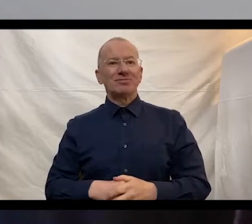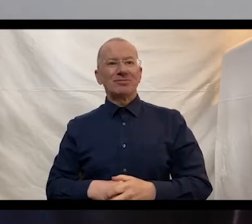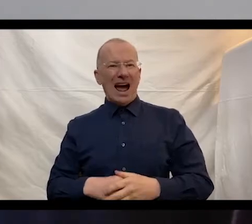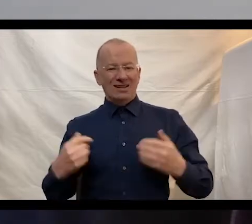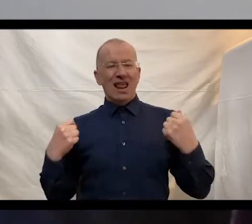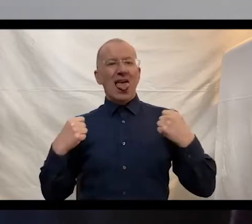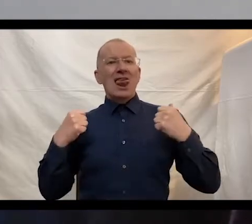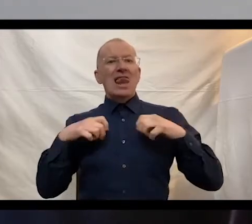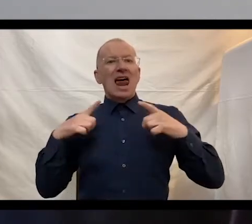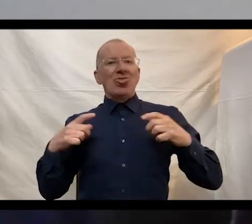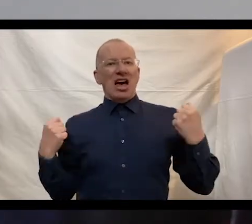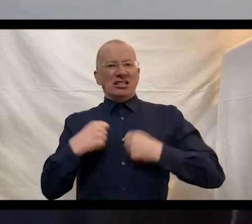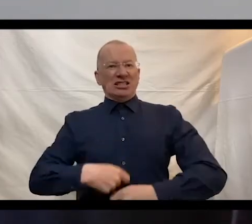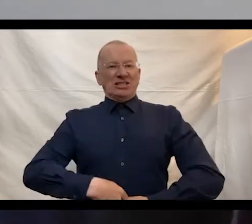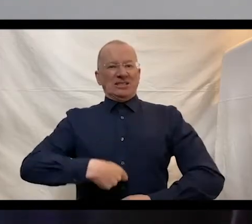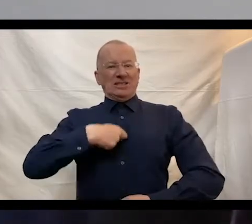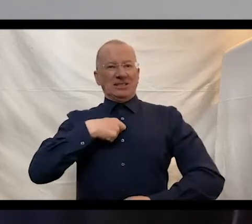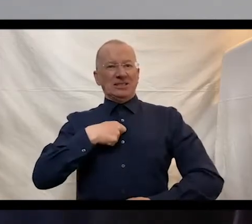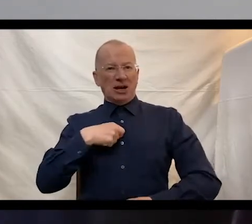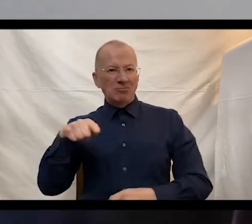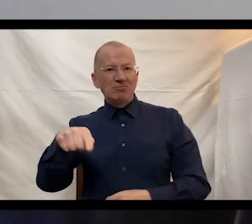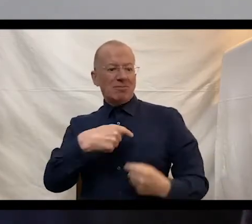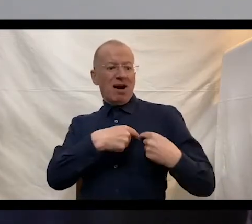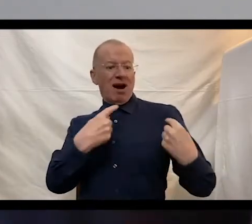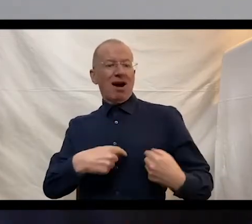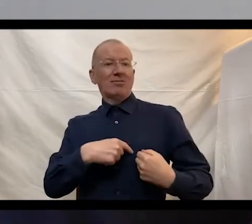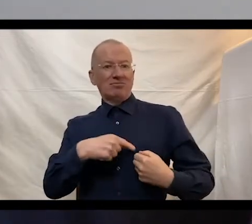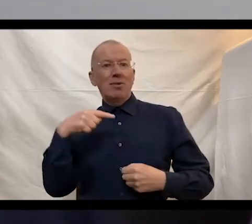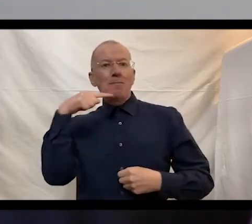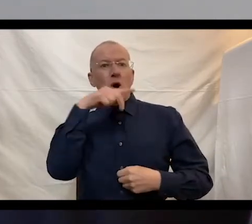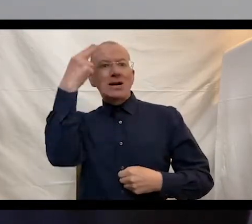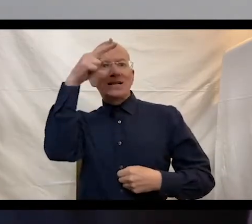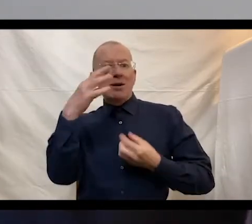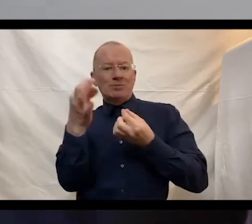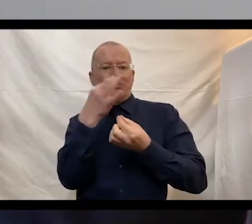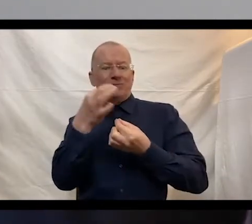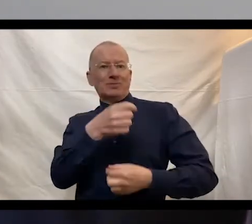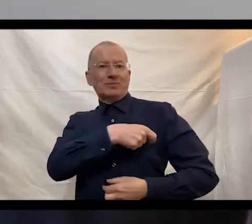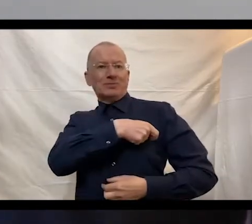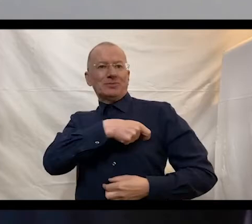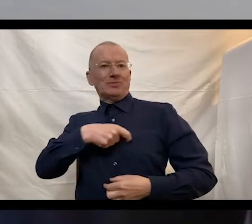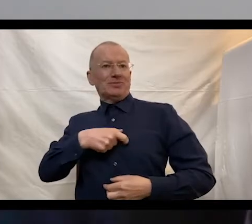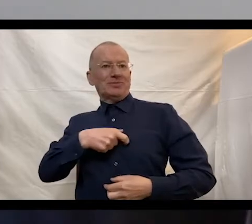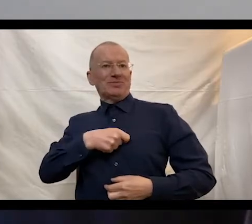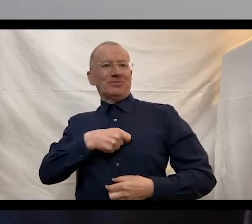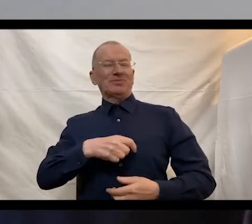and the skintight leathers with your boy name stitched over your heart